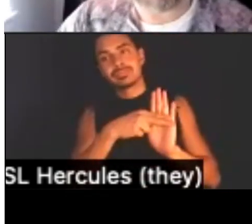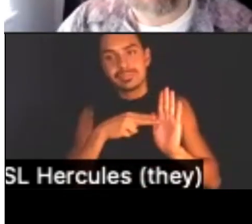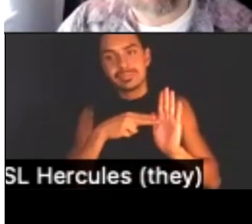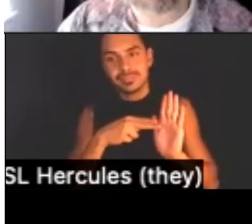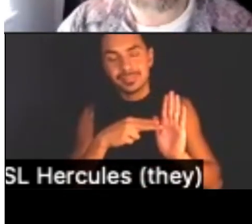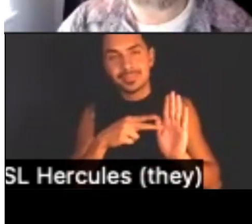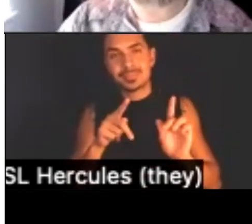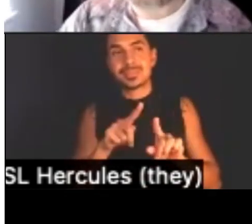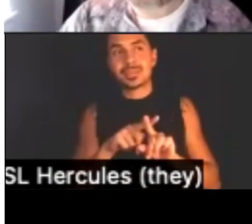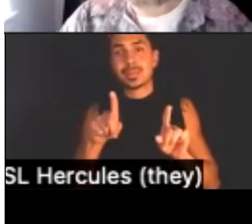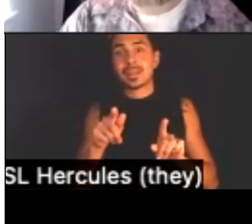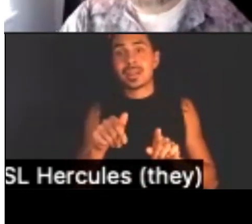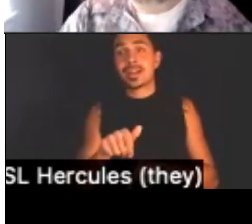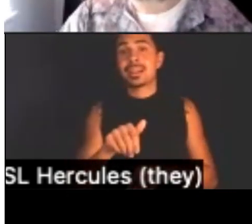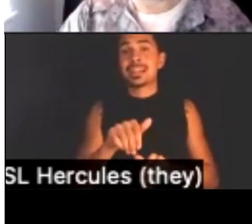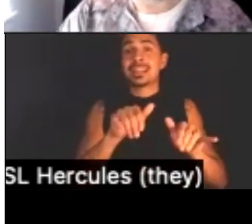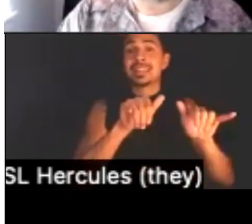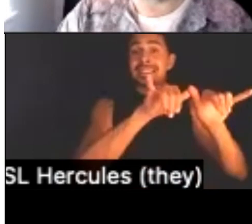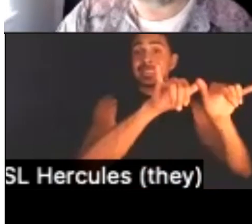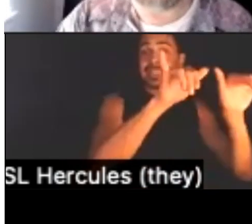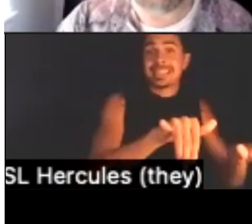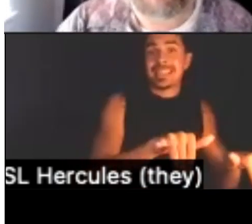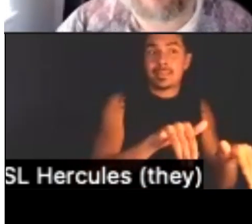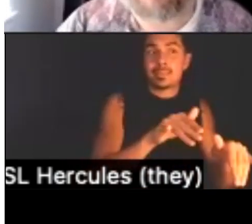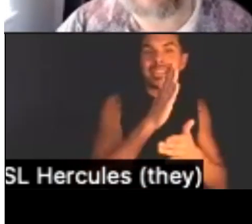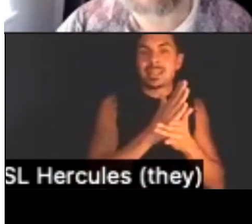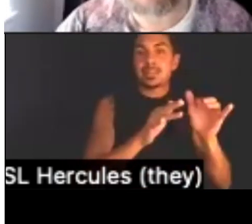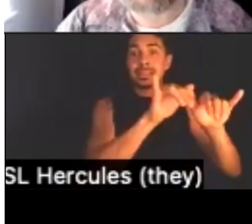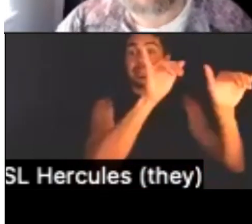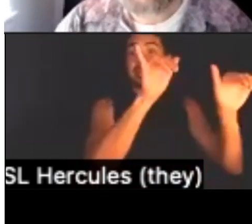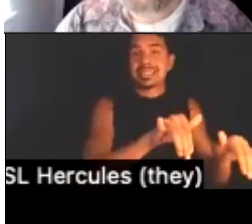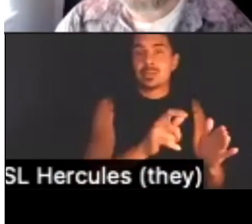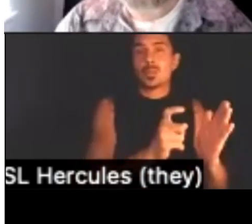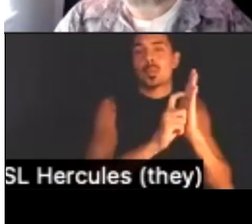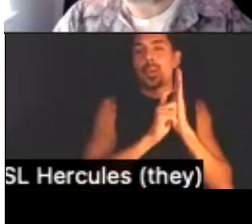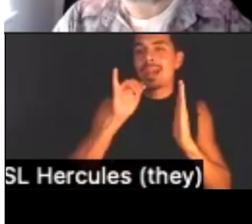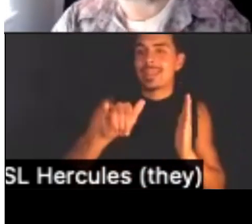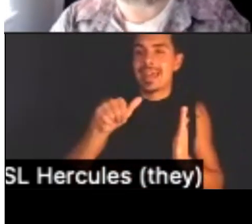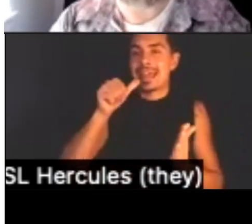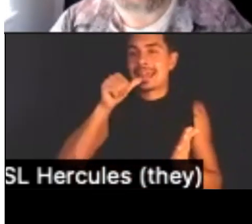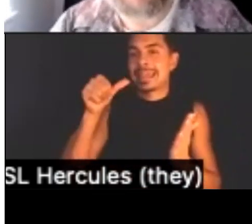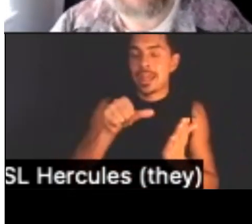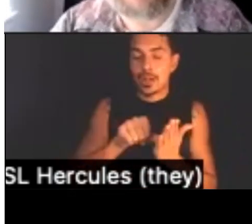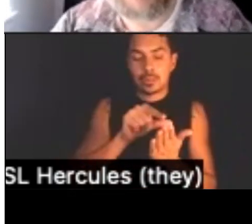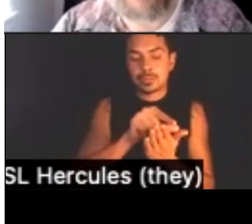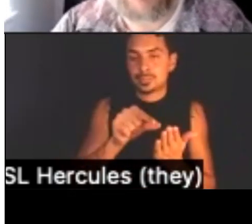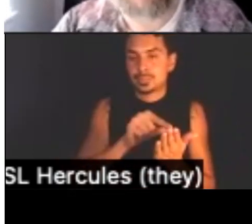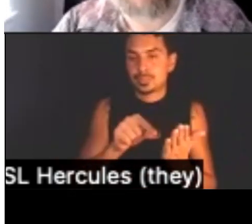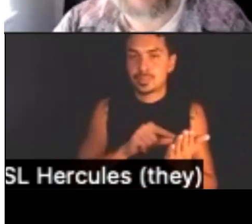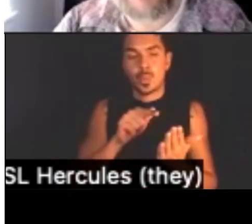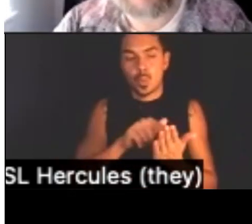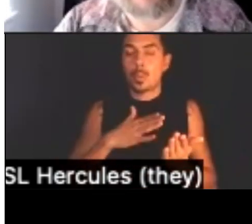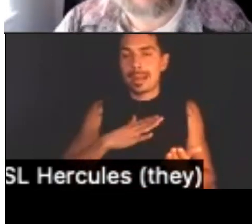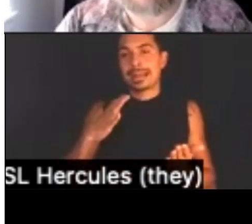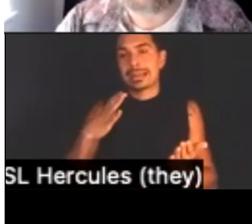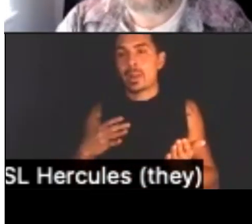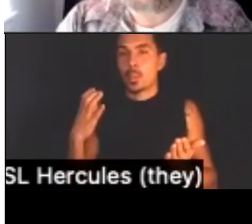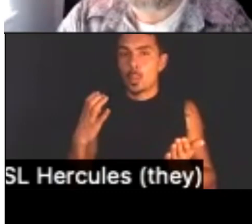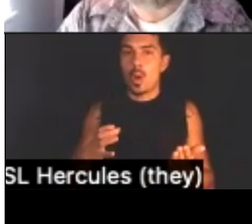But other systems may require that letter from a therapist. So think about if you're willing to do that for your trans clients,